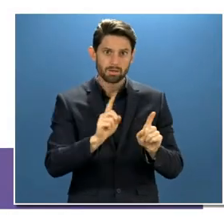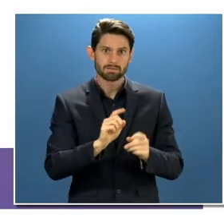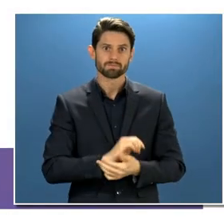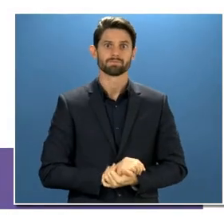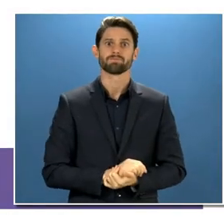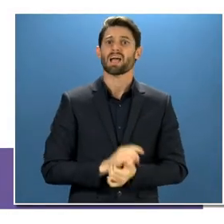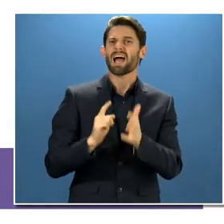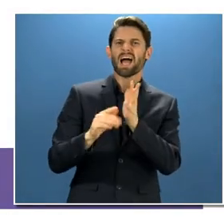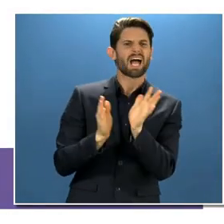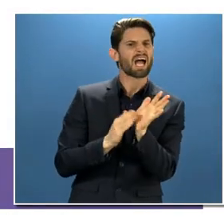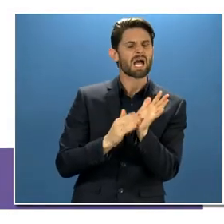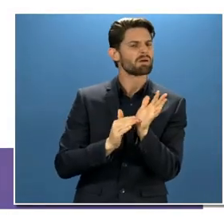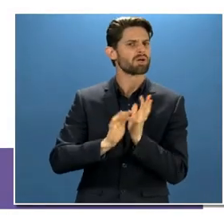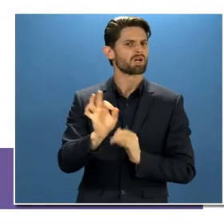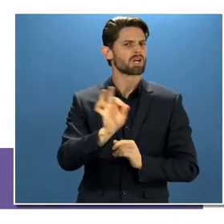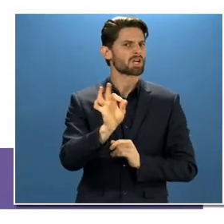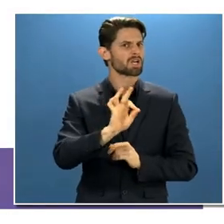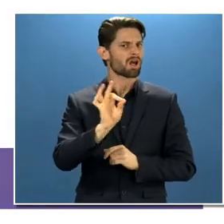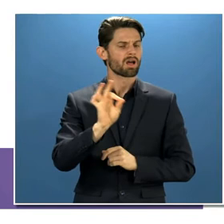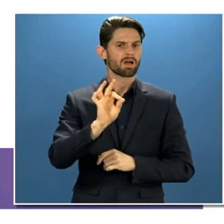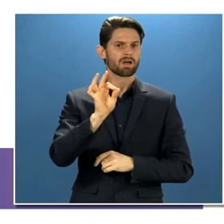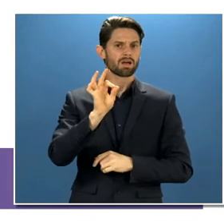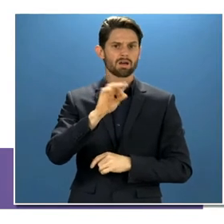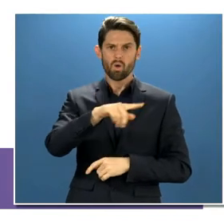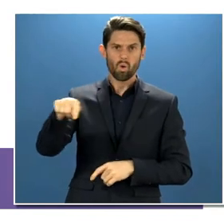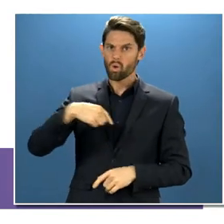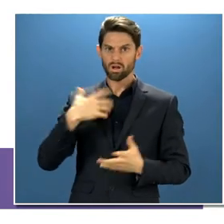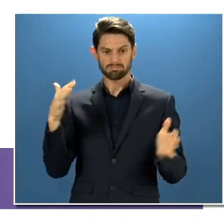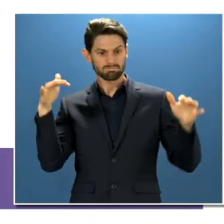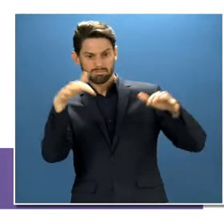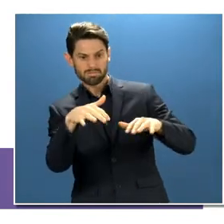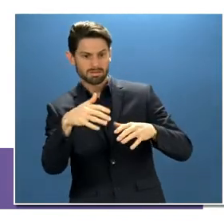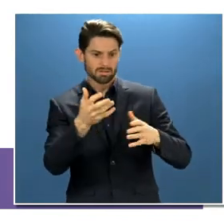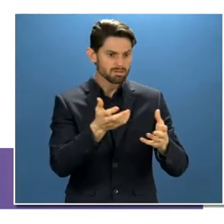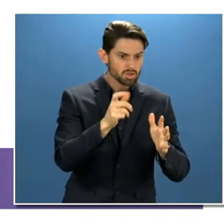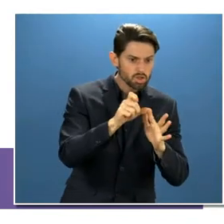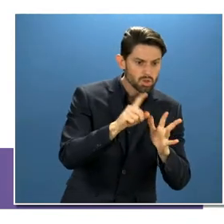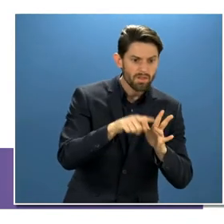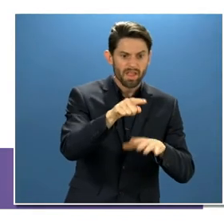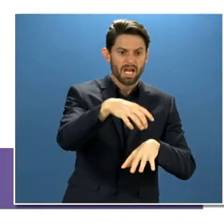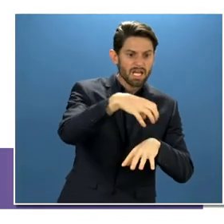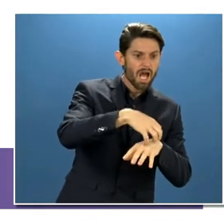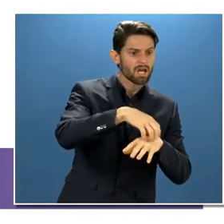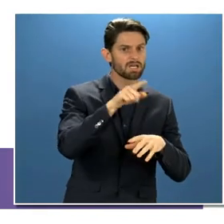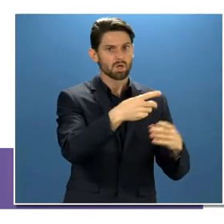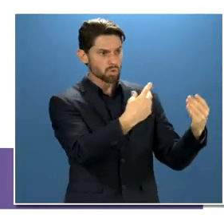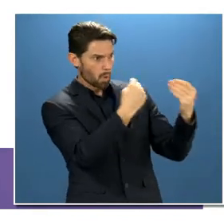No, we just all went in there doing the same thing, you know, they taught us that day, "This is what we got to do".